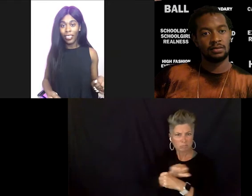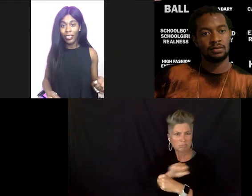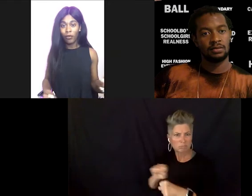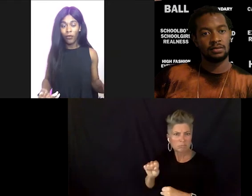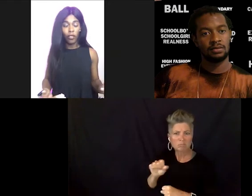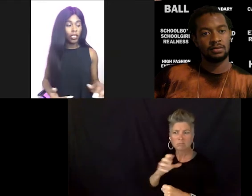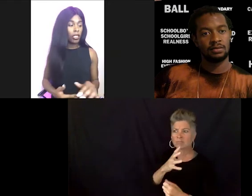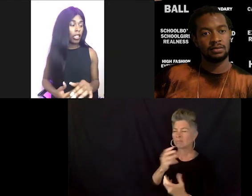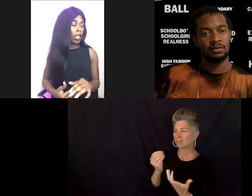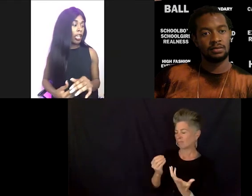2014,